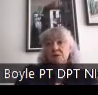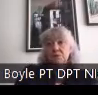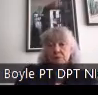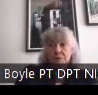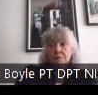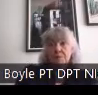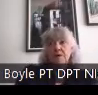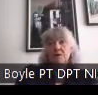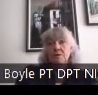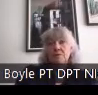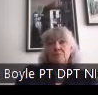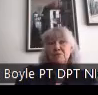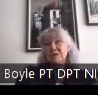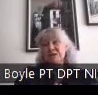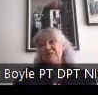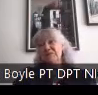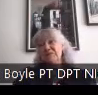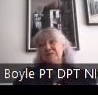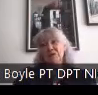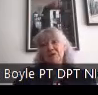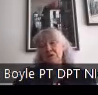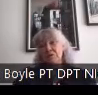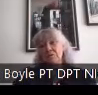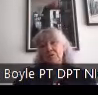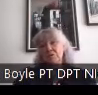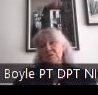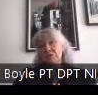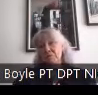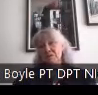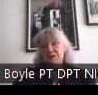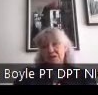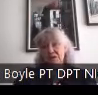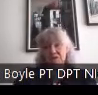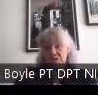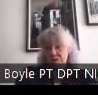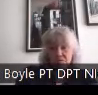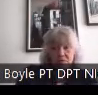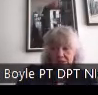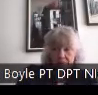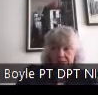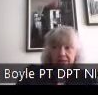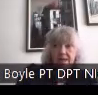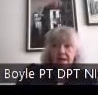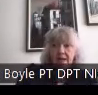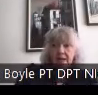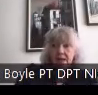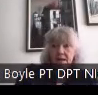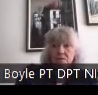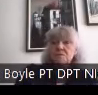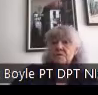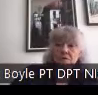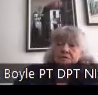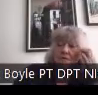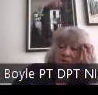single room. You're pretty much left on your own. Your nurse comes in and checks you a little bit, and those are the nurseries